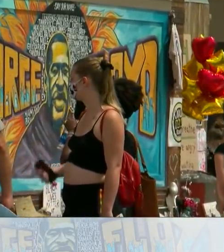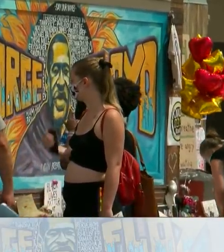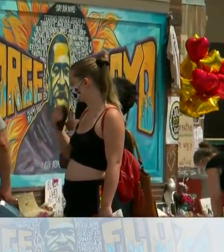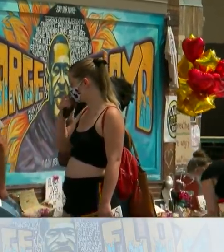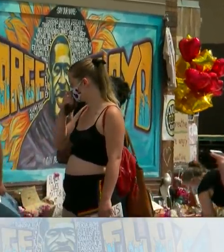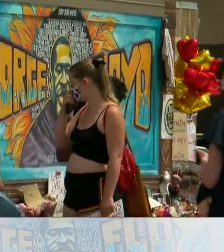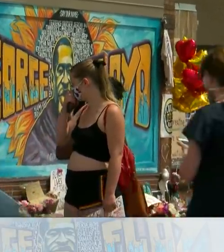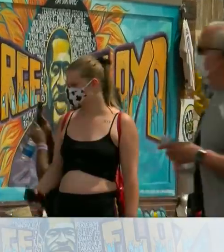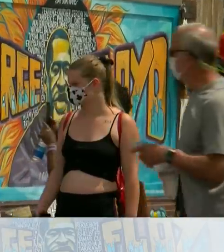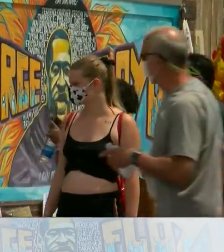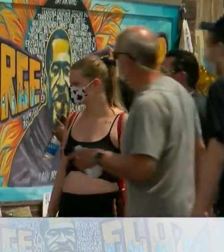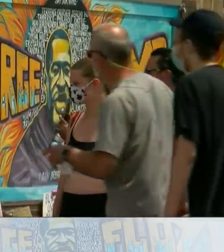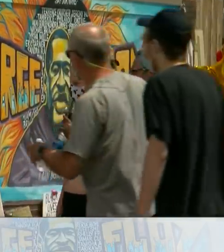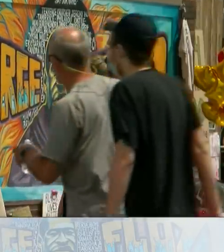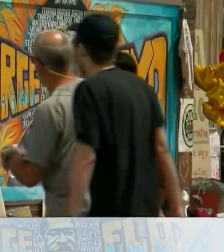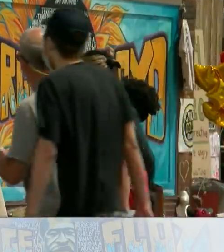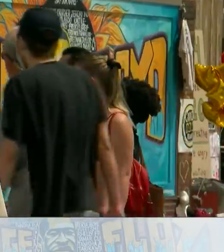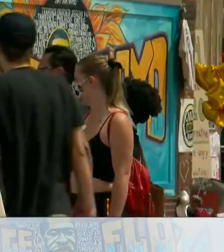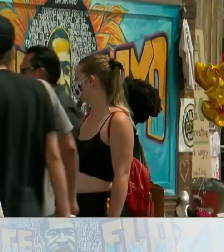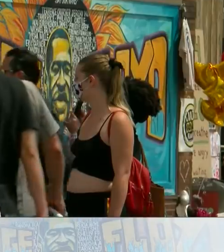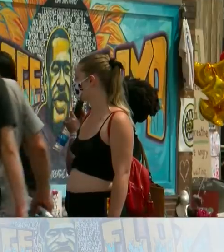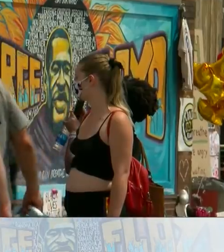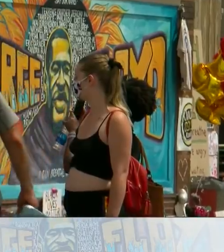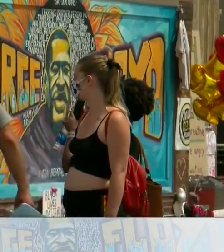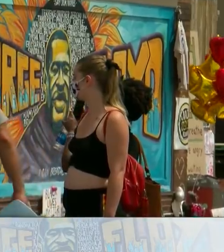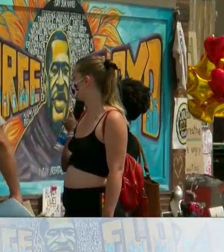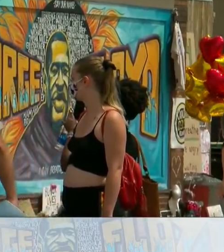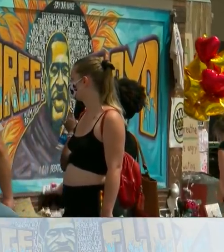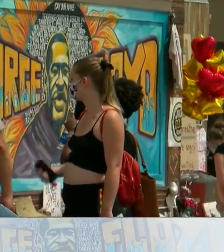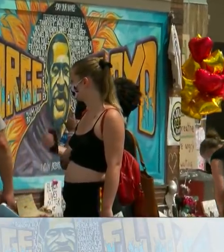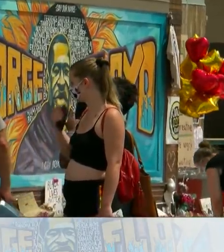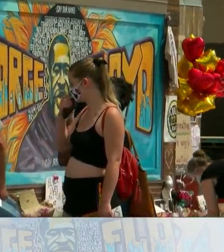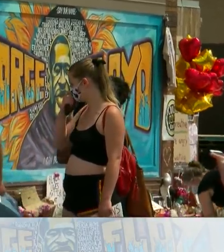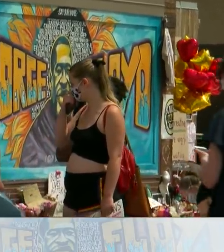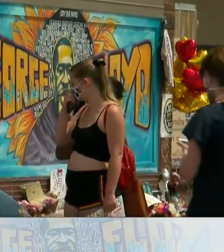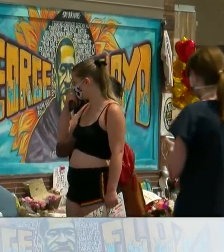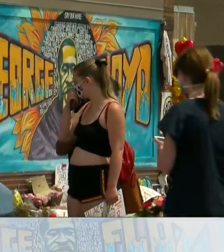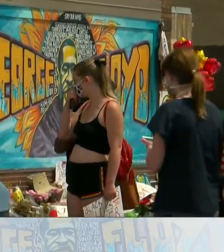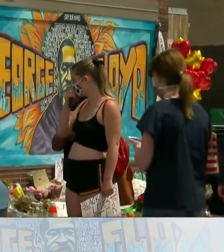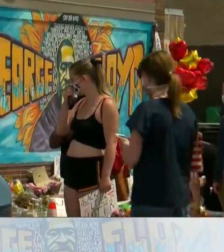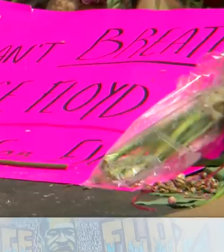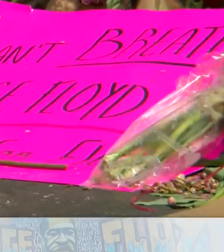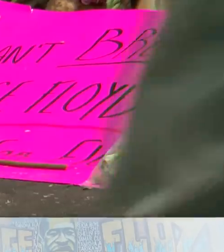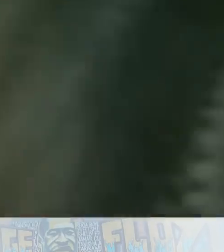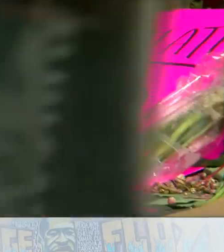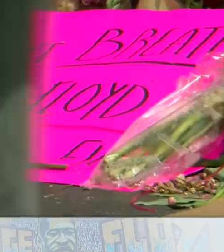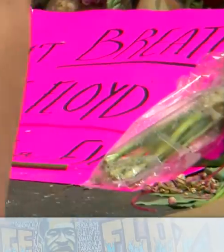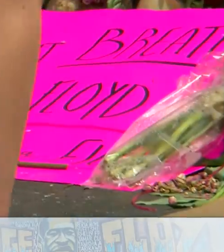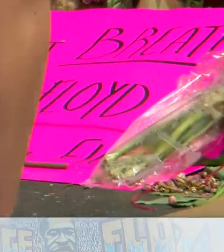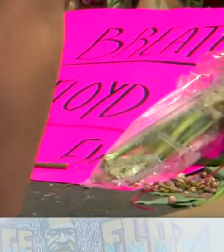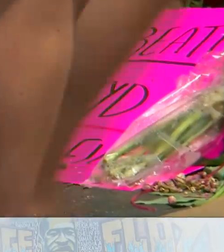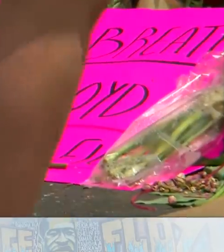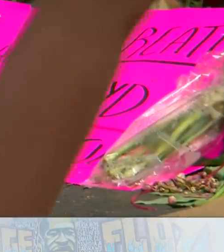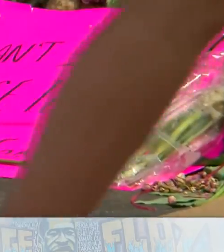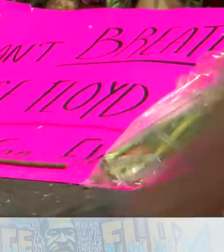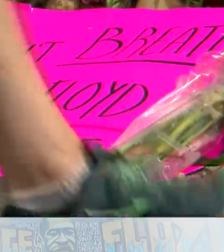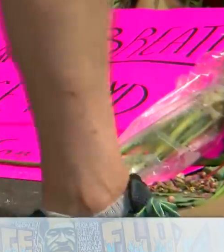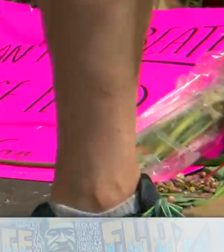INTO PIECES SEEN LIGHTNING FLASHIN' FROM ABOVE BUT THROUGH IT ALL I REMEMBER